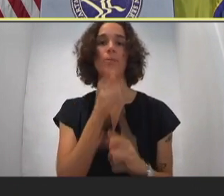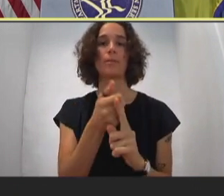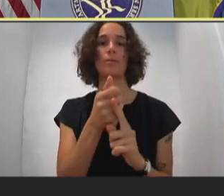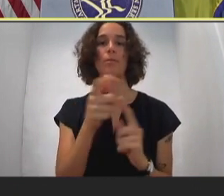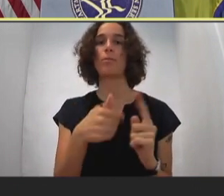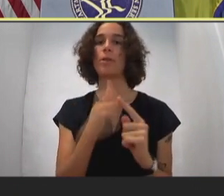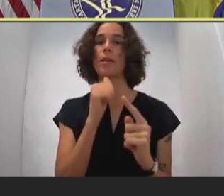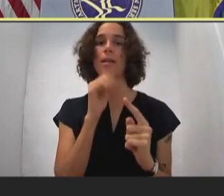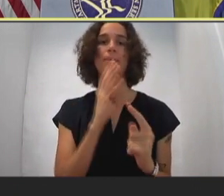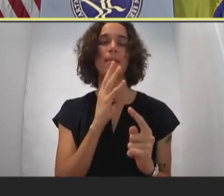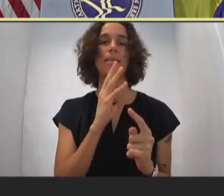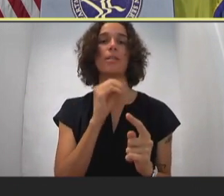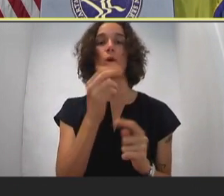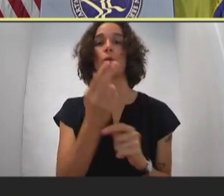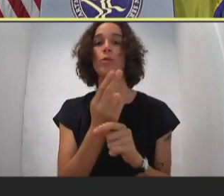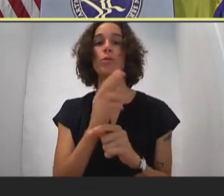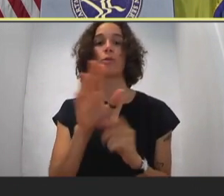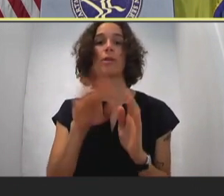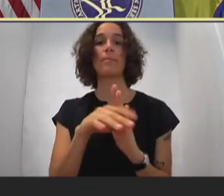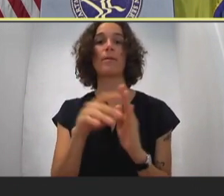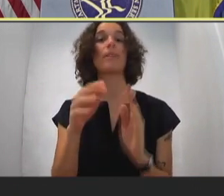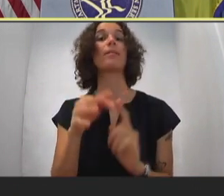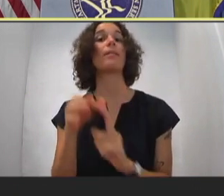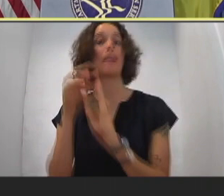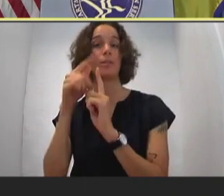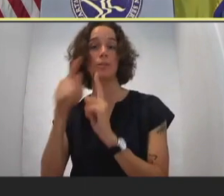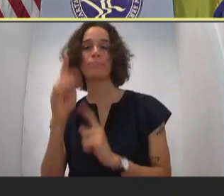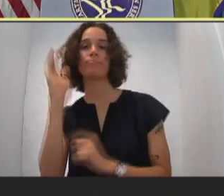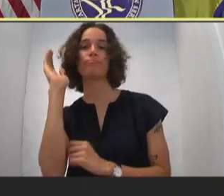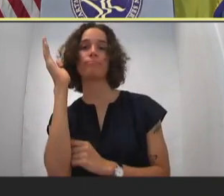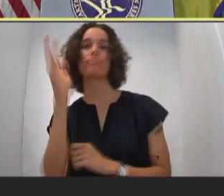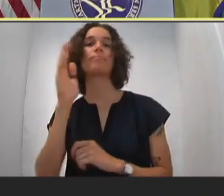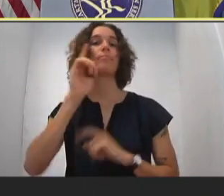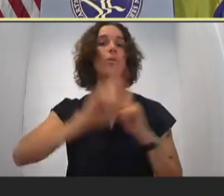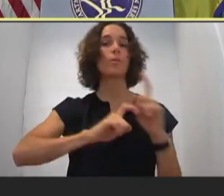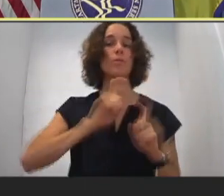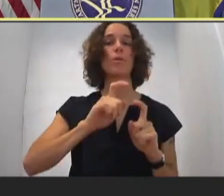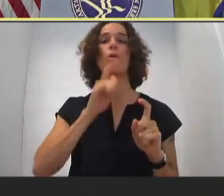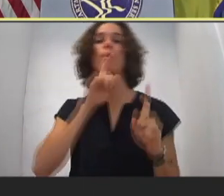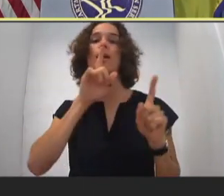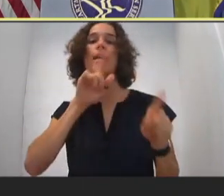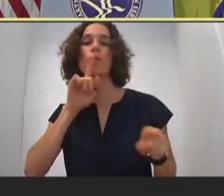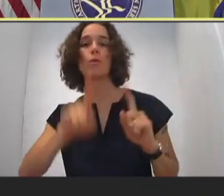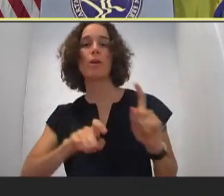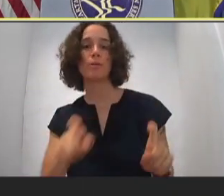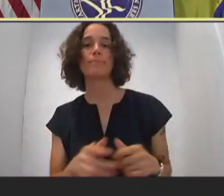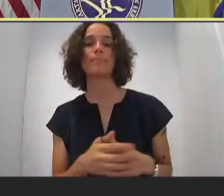don't use your camera unless you're presenting, asking questions, or answering a question. During